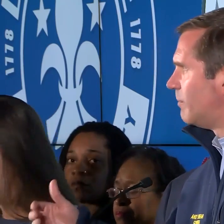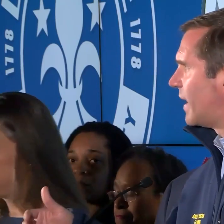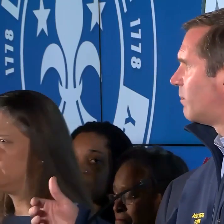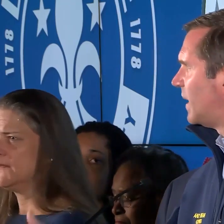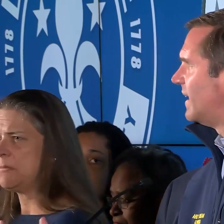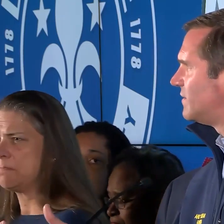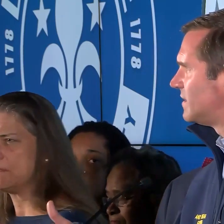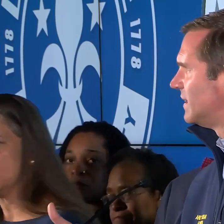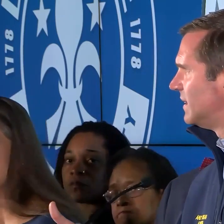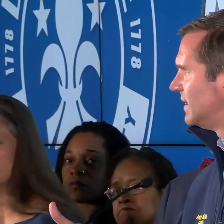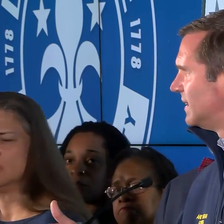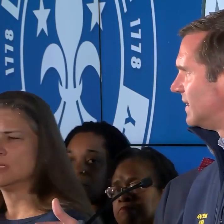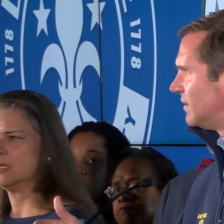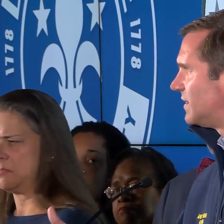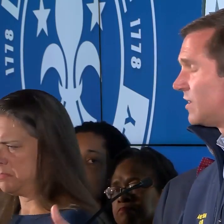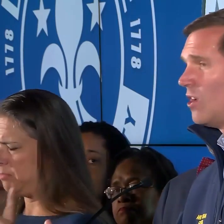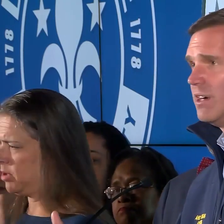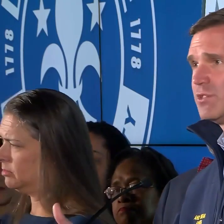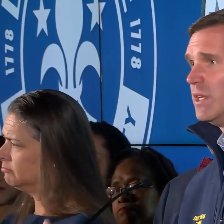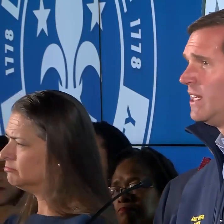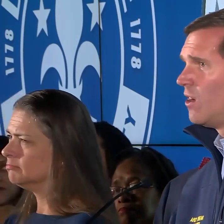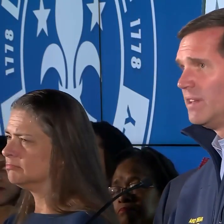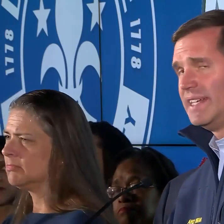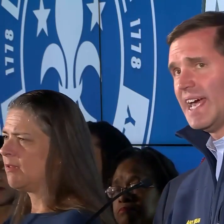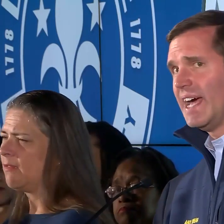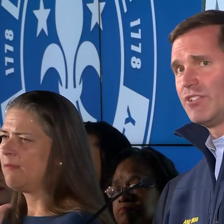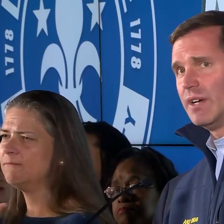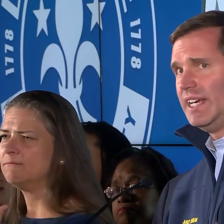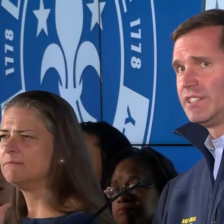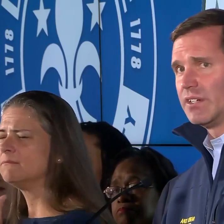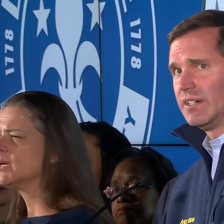*** better place. And this is hard. It's really hard. The day after Easter.